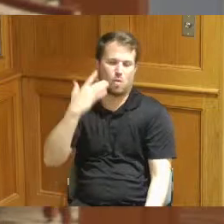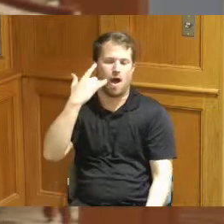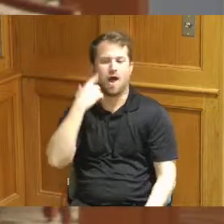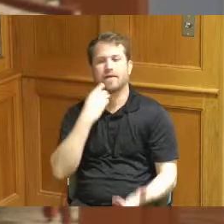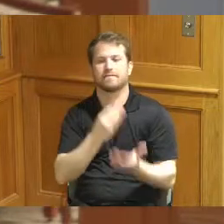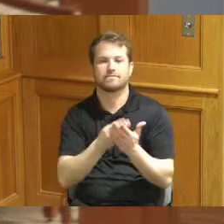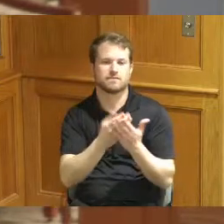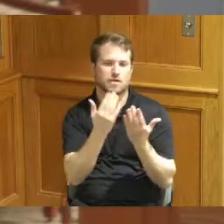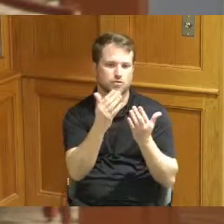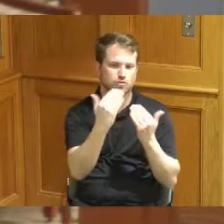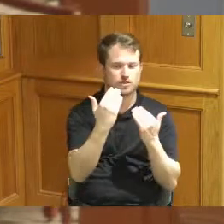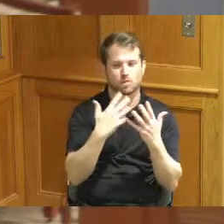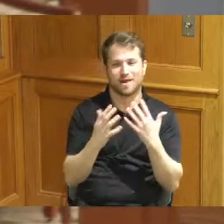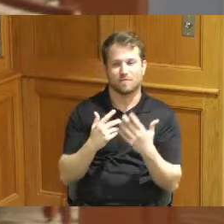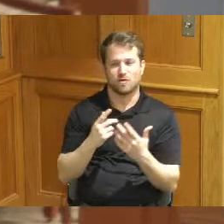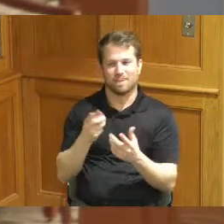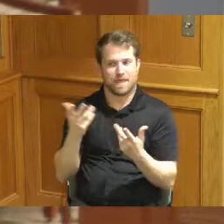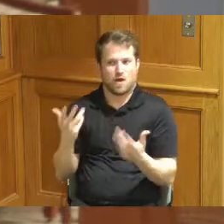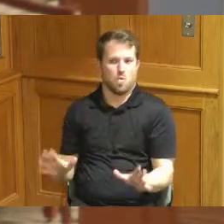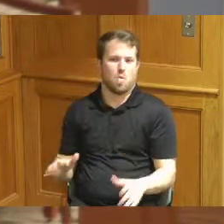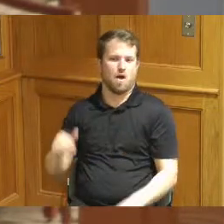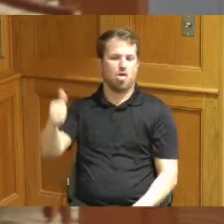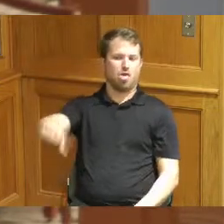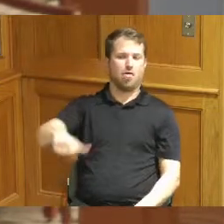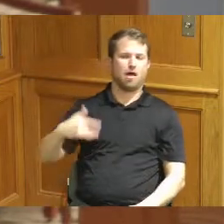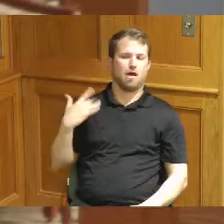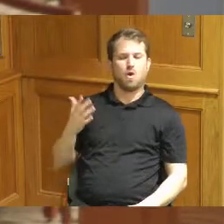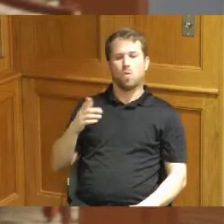then if they don't want that tool or that doesn't fix the problem where do we go next